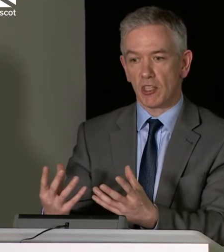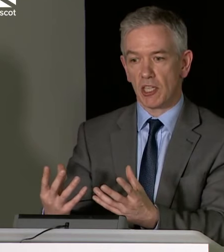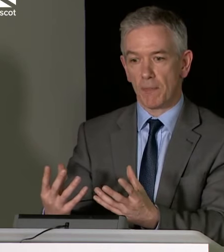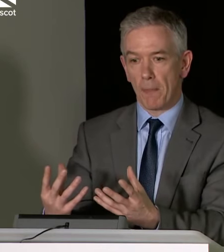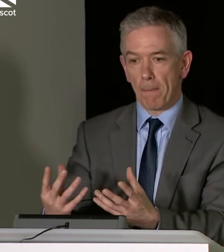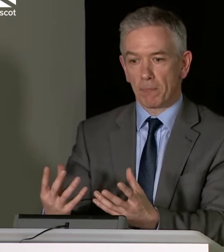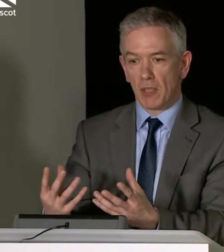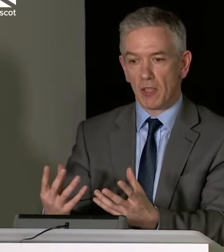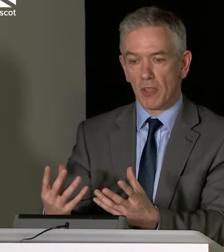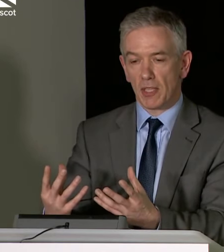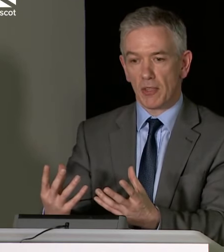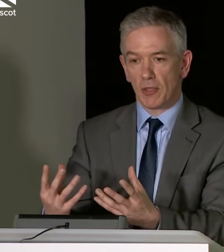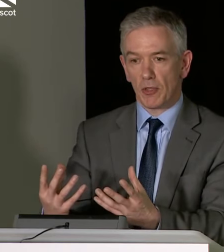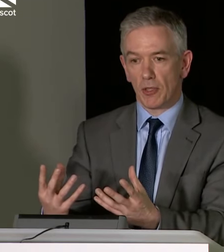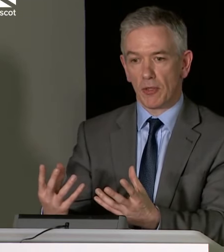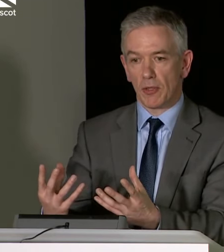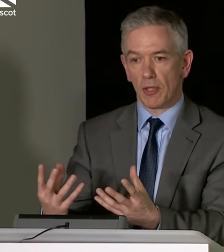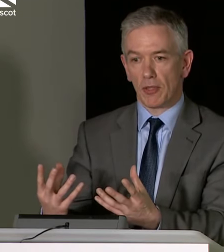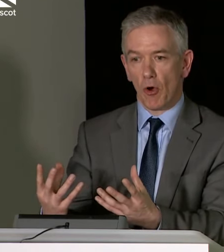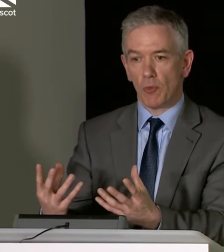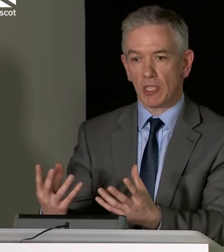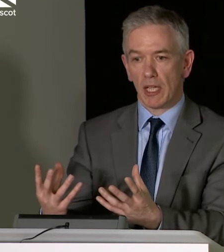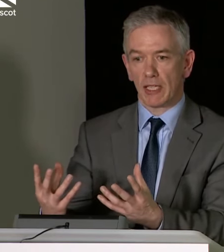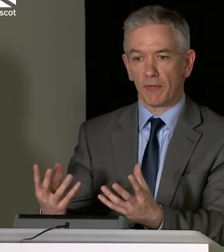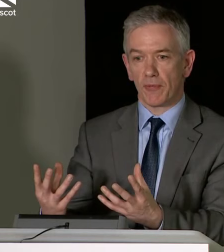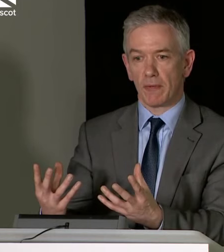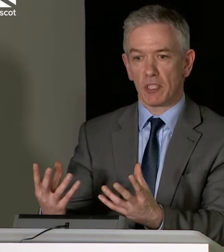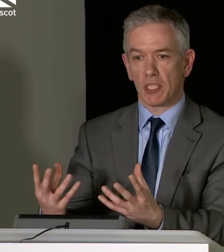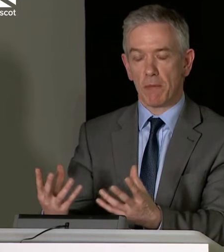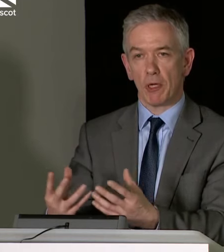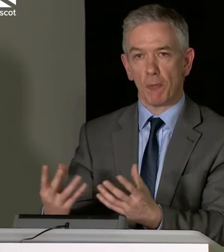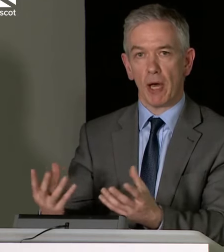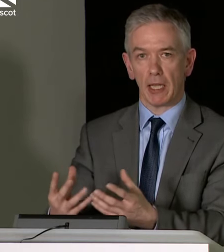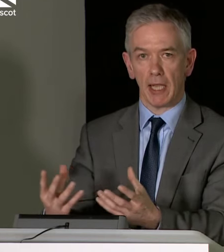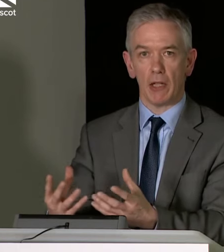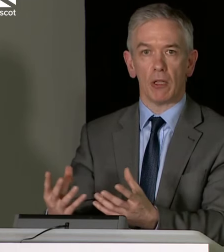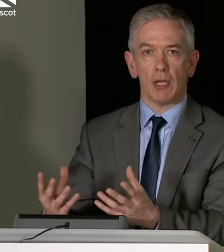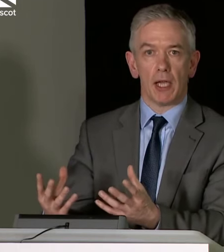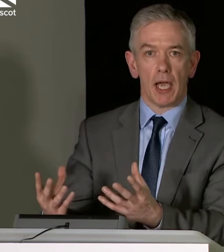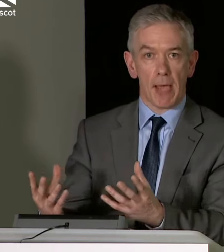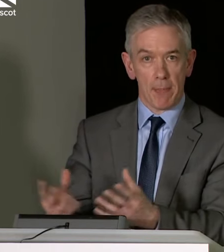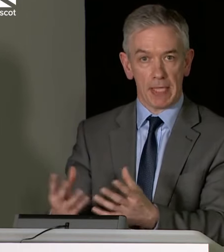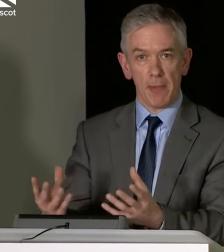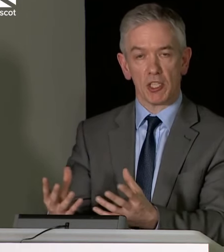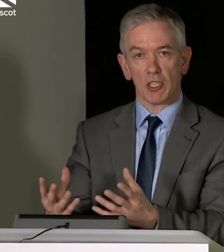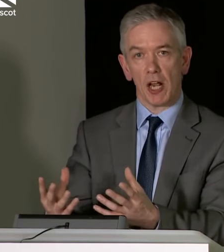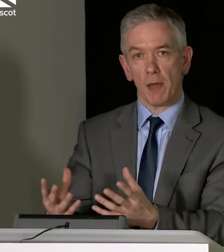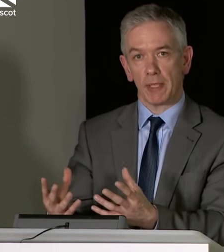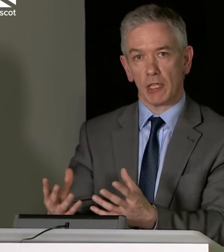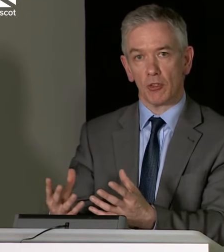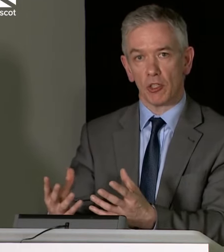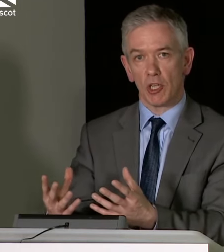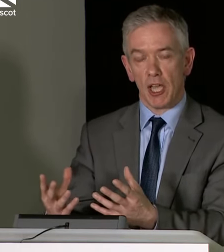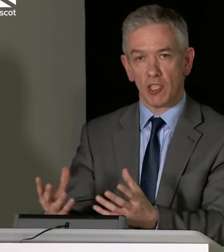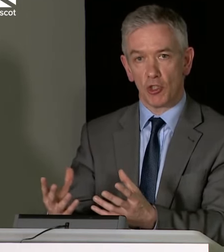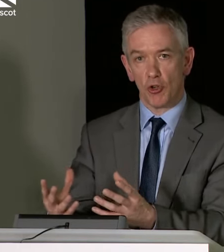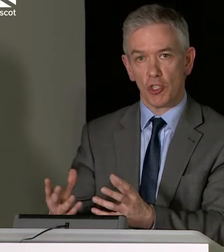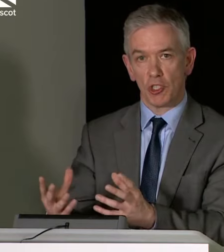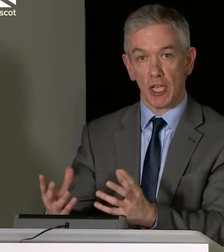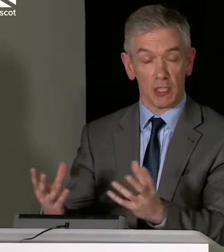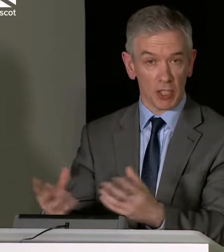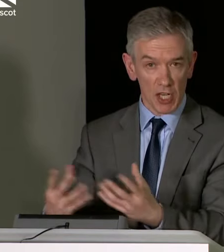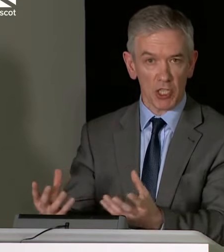almost, kind of separate, parallel epidemics that are happening across institutions internationally,